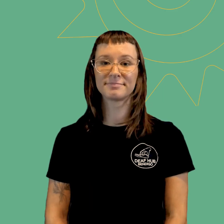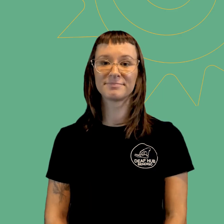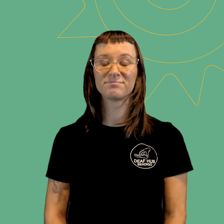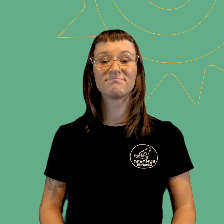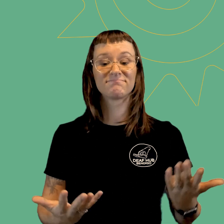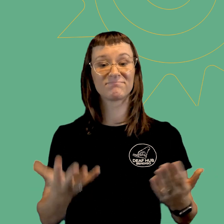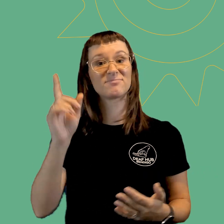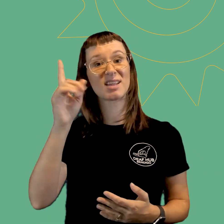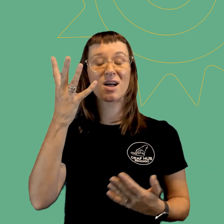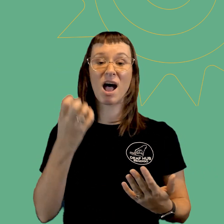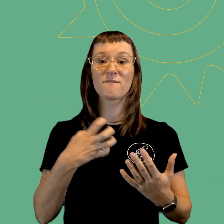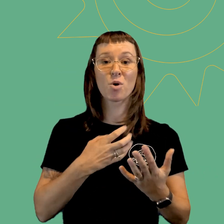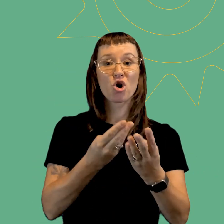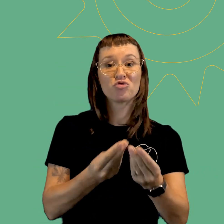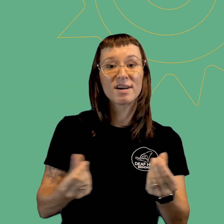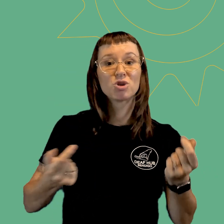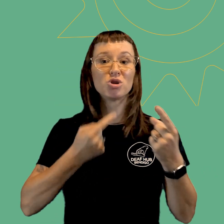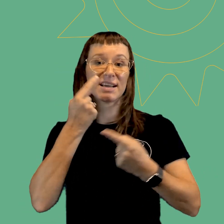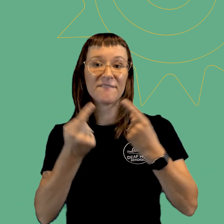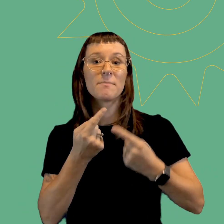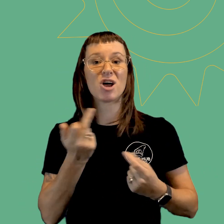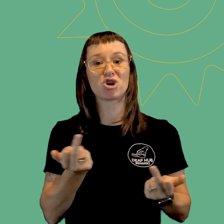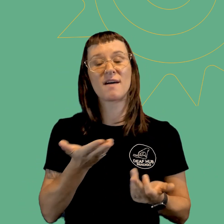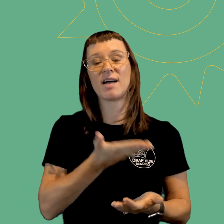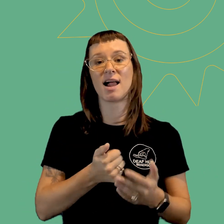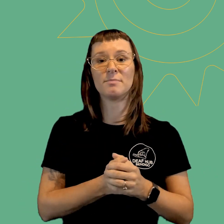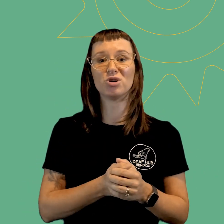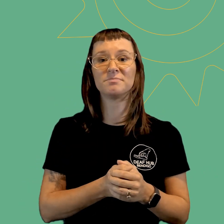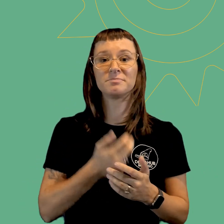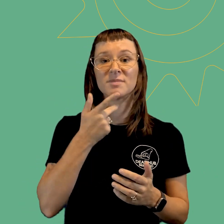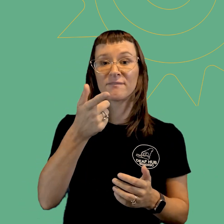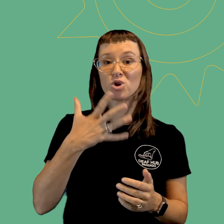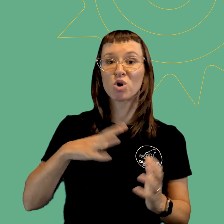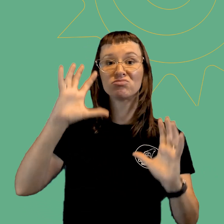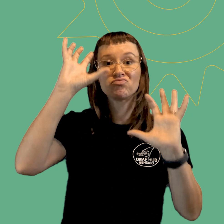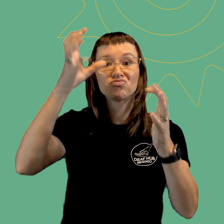Here are a list of resources you might find helpful to learn more about cervical screening.